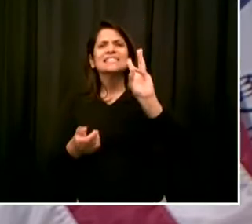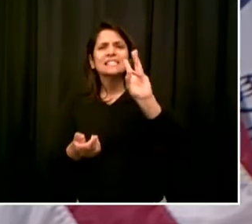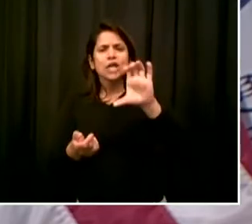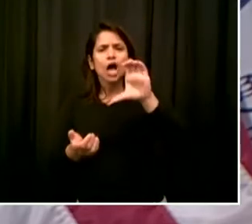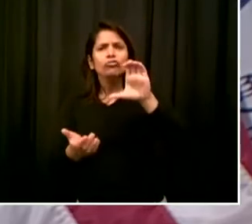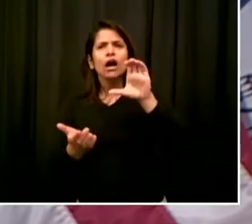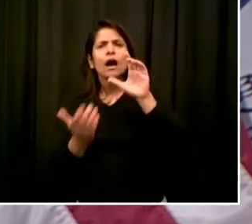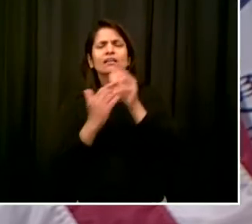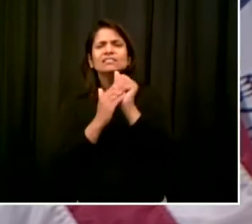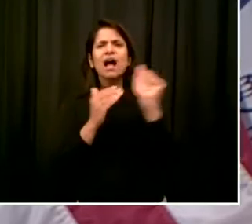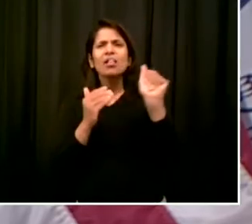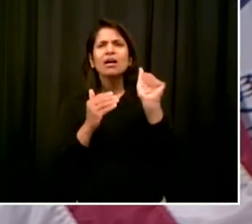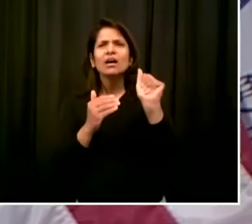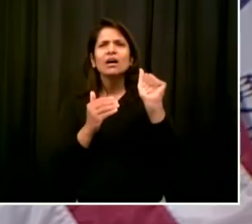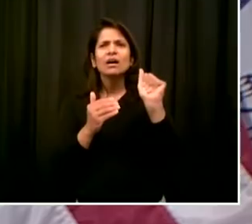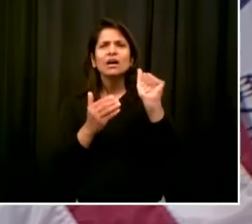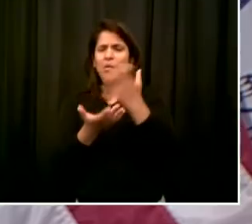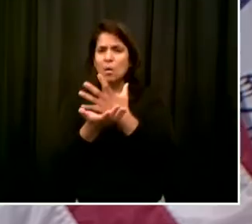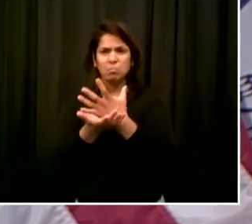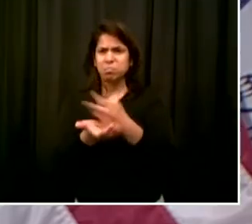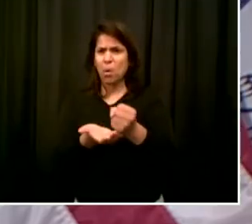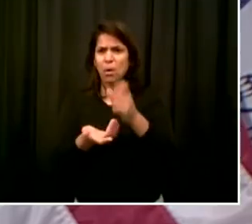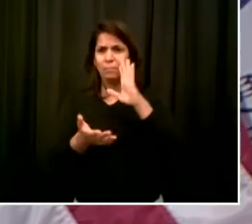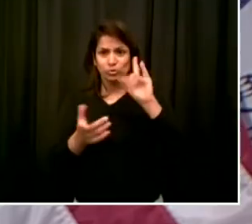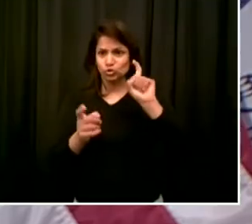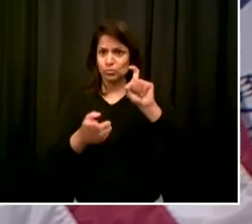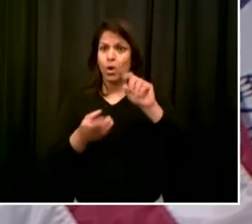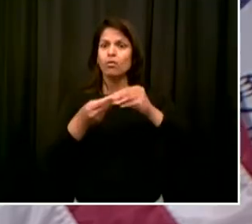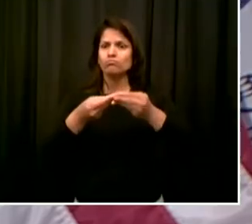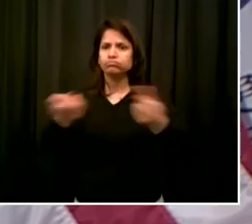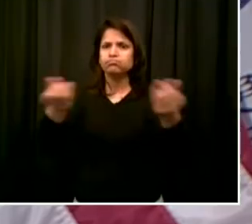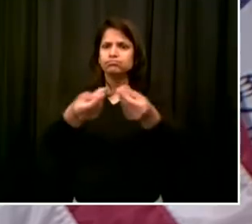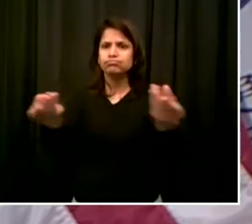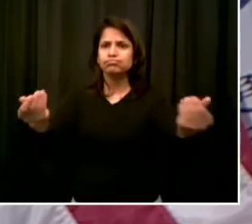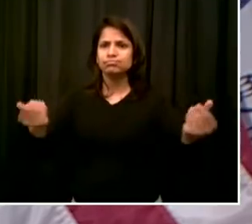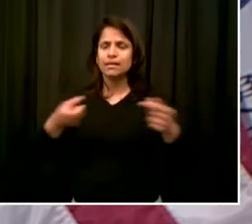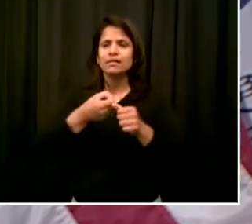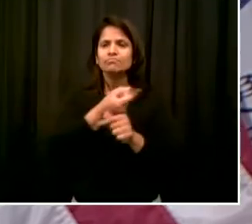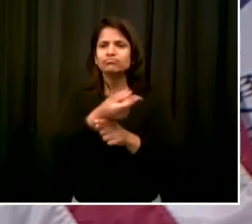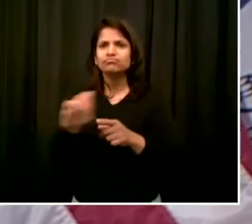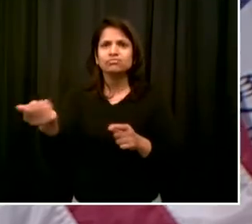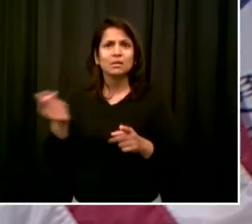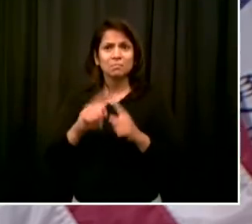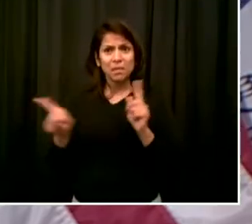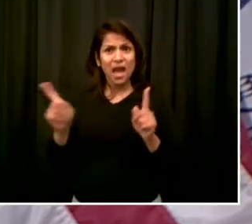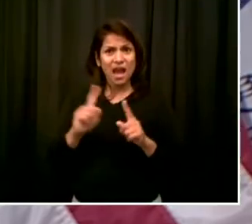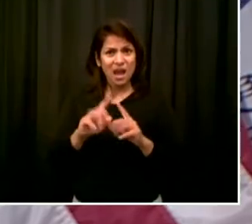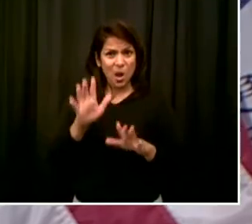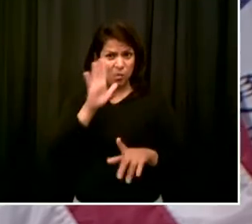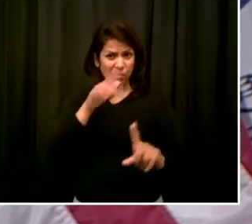AT THE END OF NEXT MONTH, WE E ARLKIOONG AT UNPLEMOYMENT MONEY AND NEW YORK WILL NO